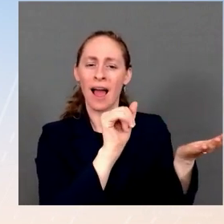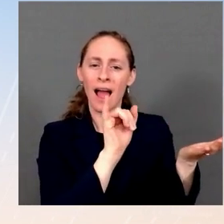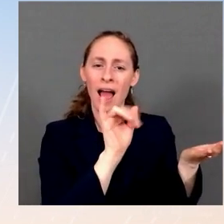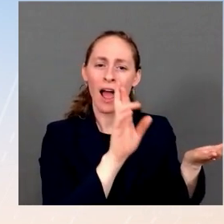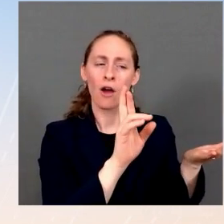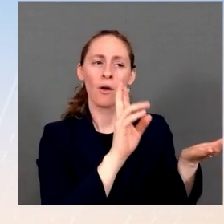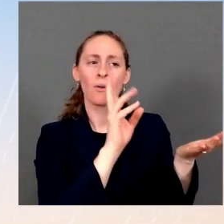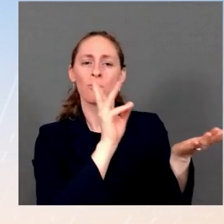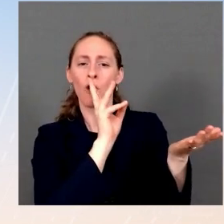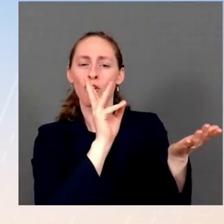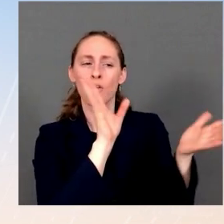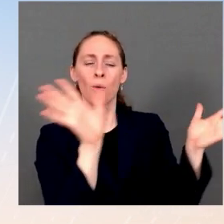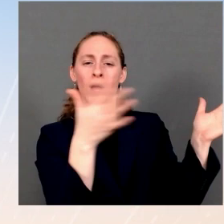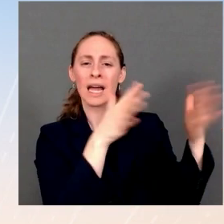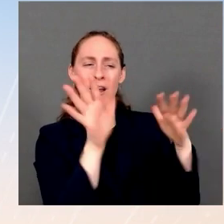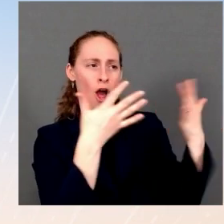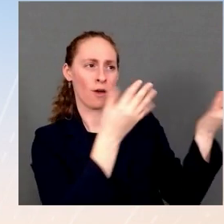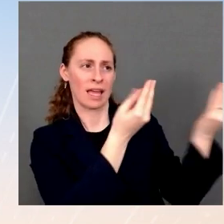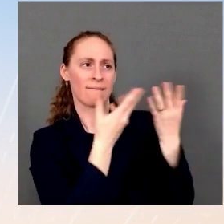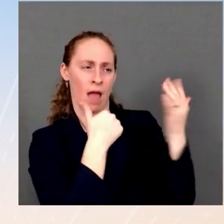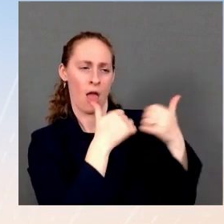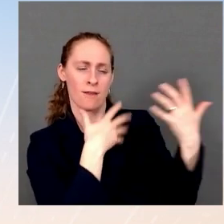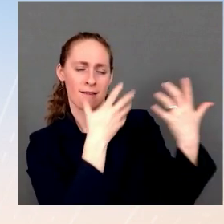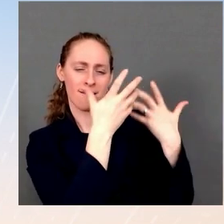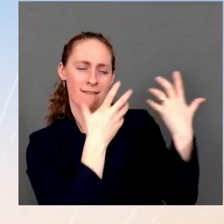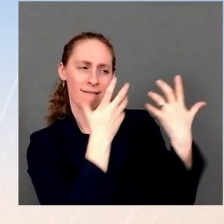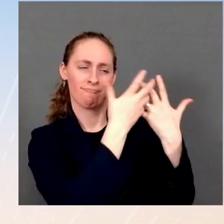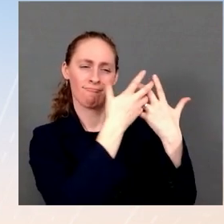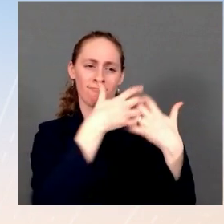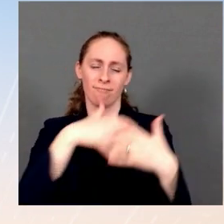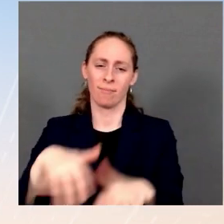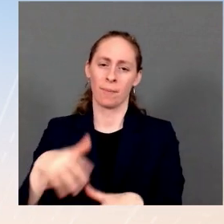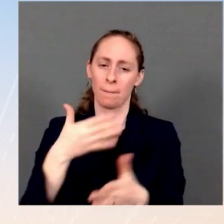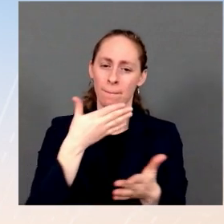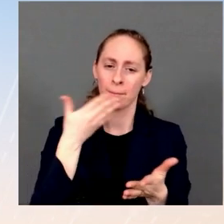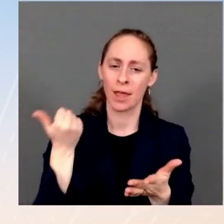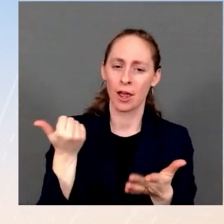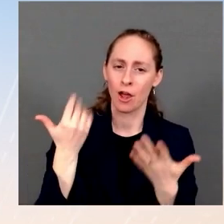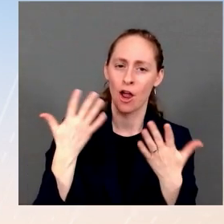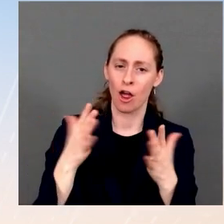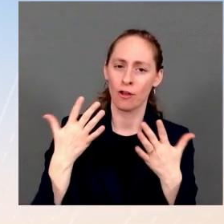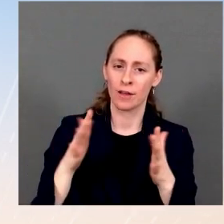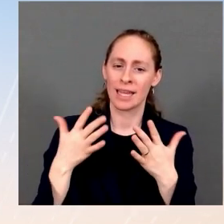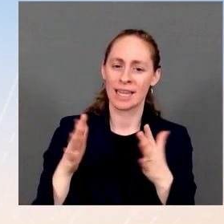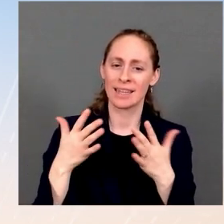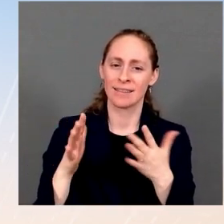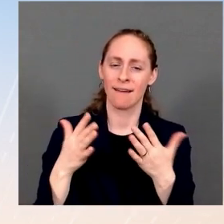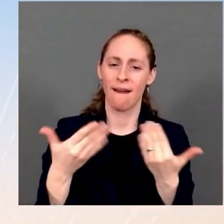and that can now become hubs of economic activity and hubs of climate solutions based in nature.